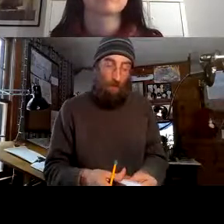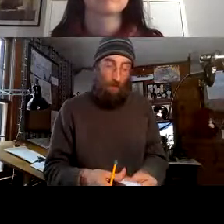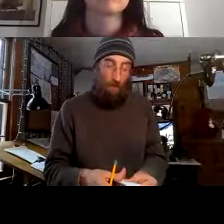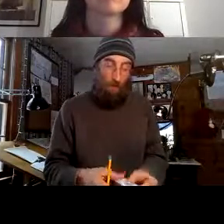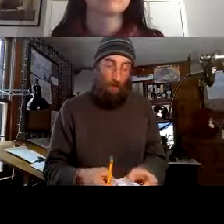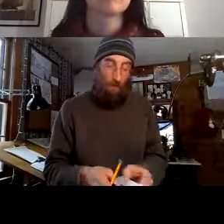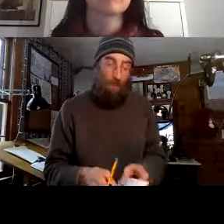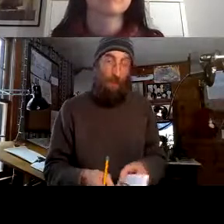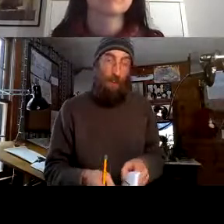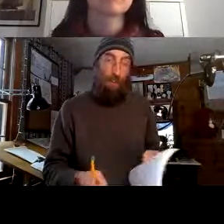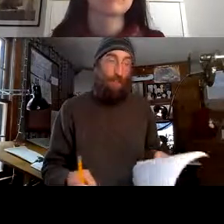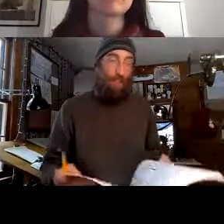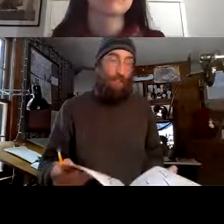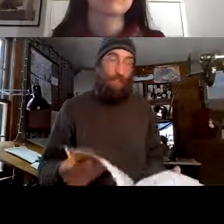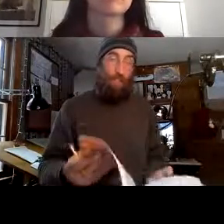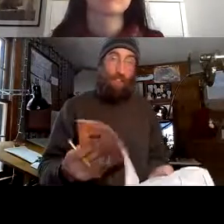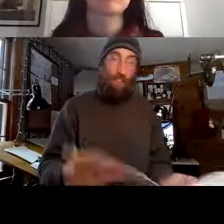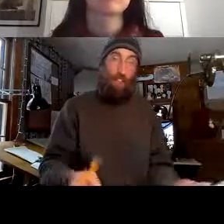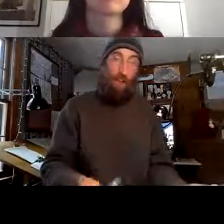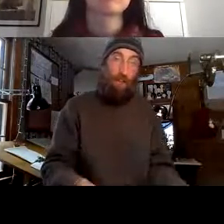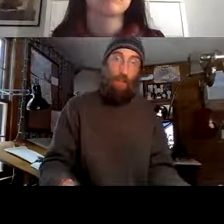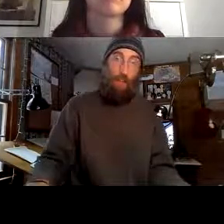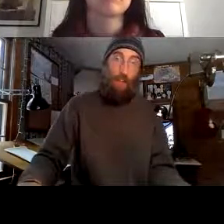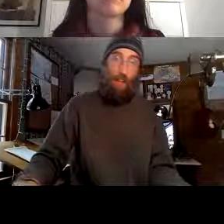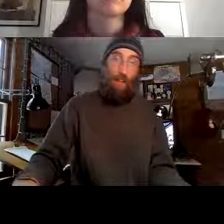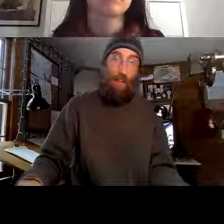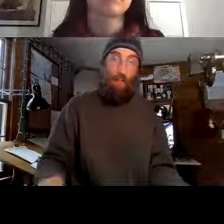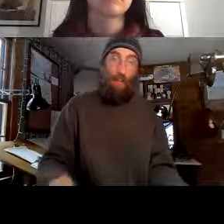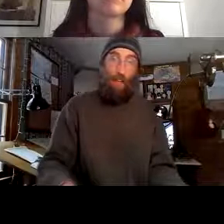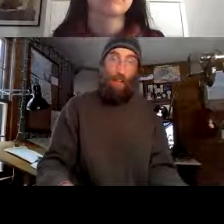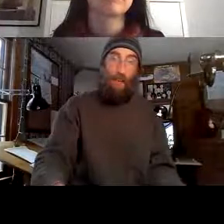soldiers tried to trick a Virginia family into not reporting them by